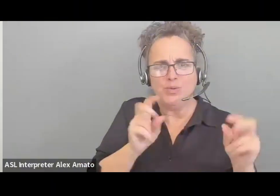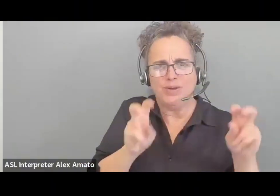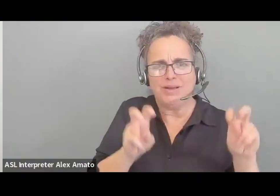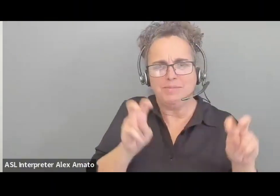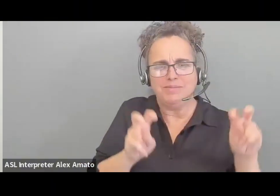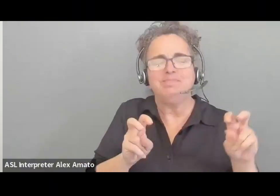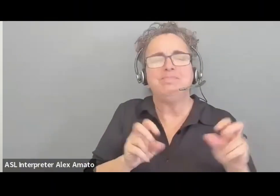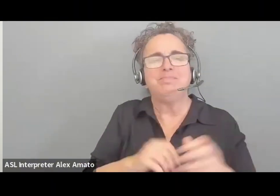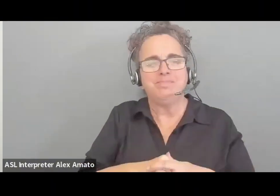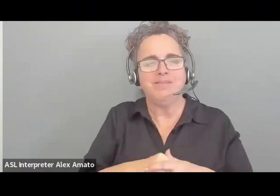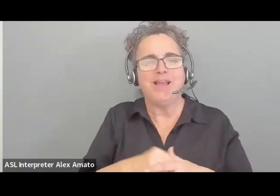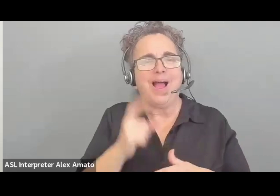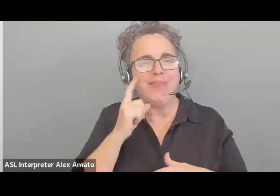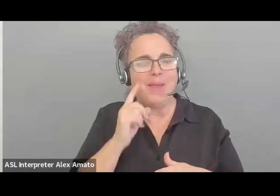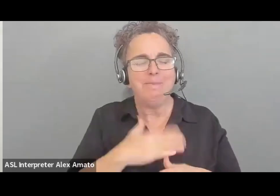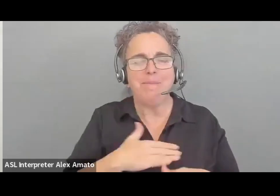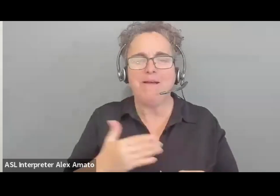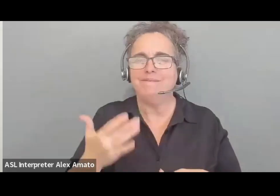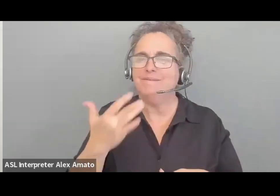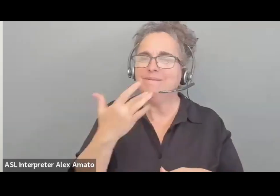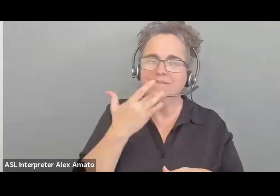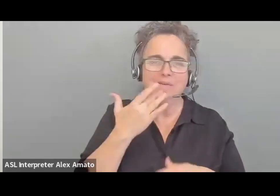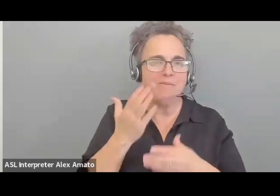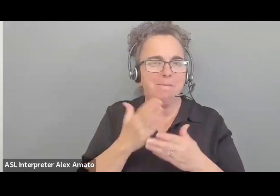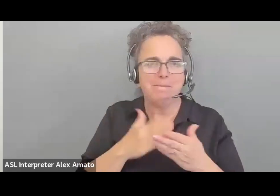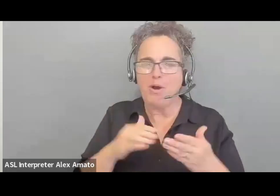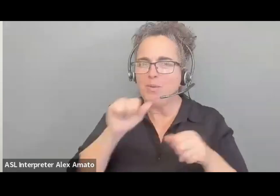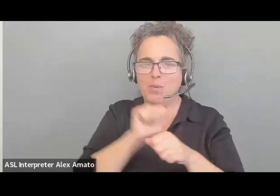I think my favorite part about working in the disability